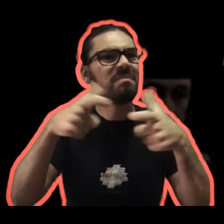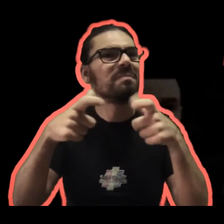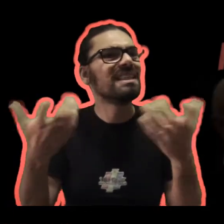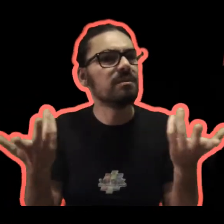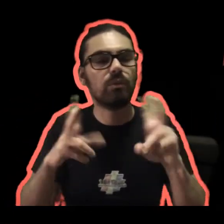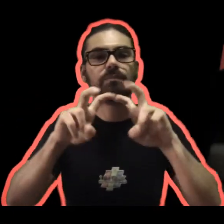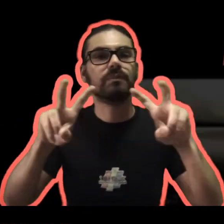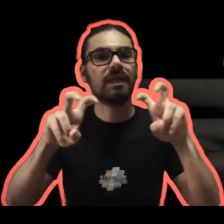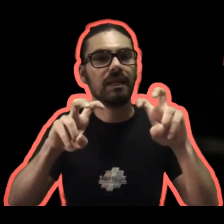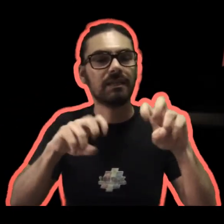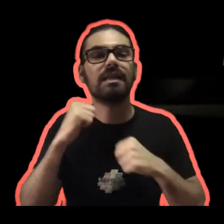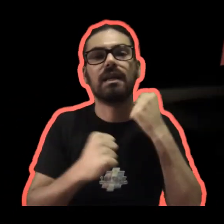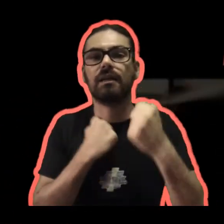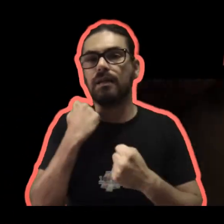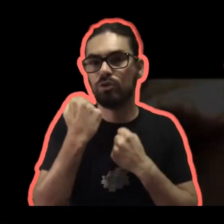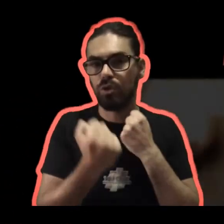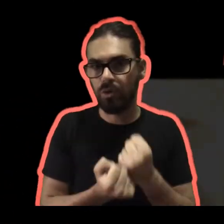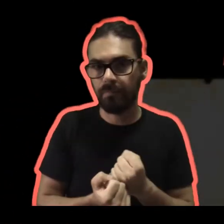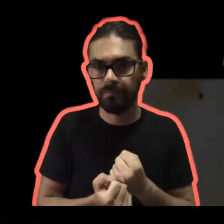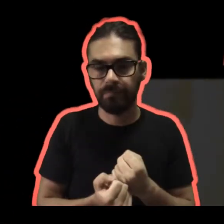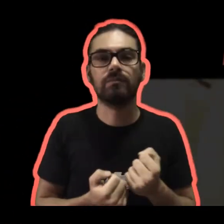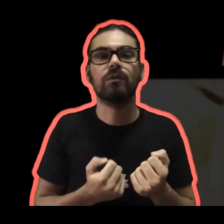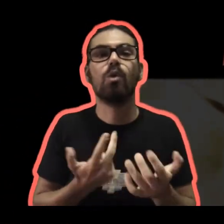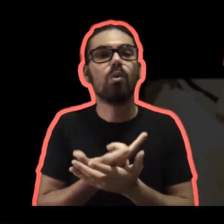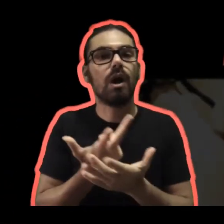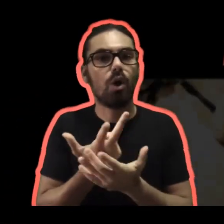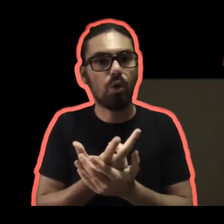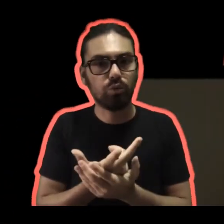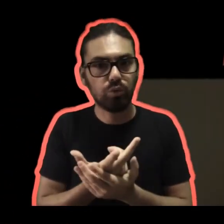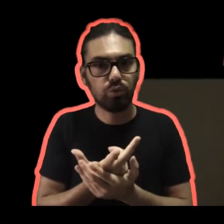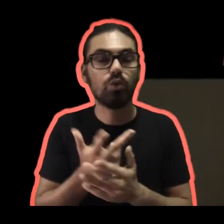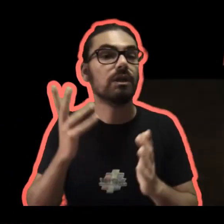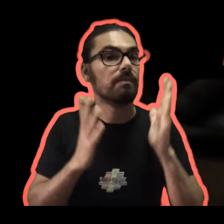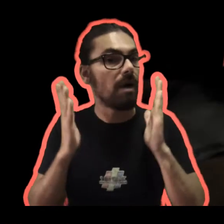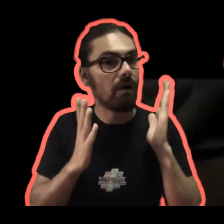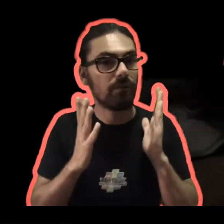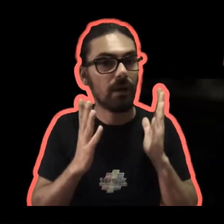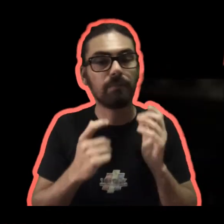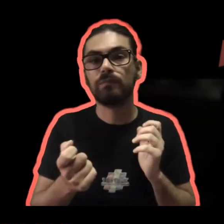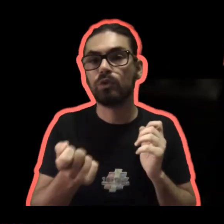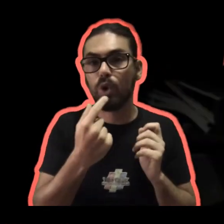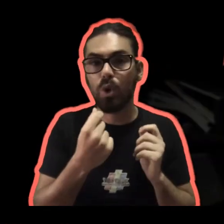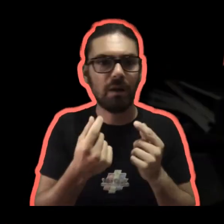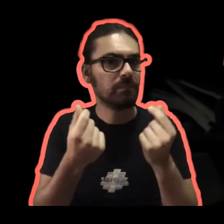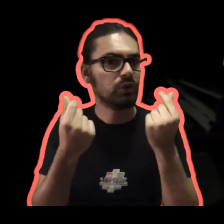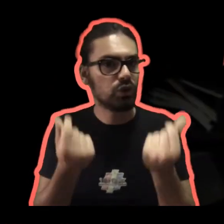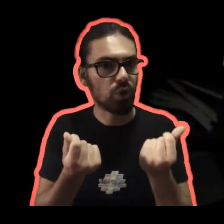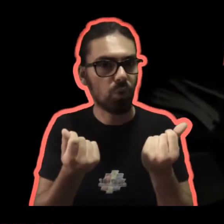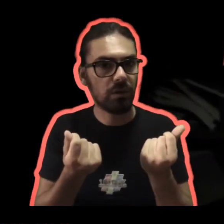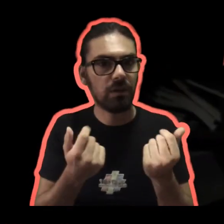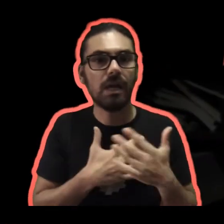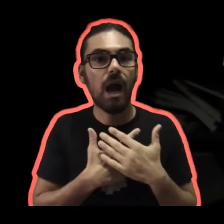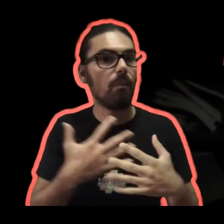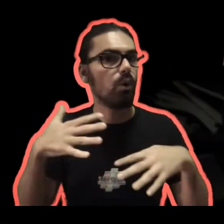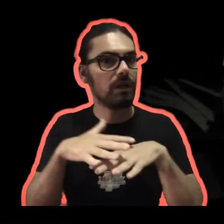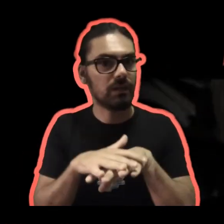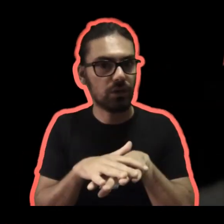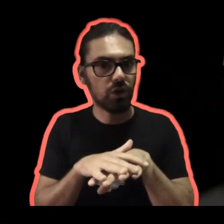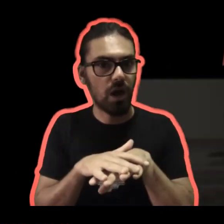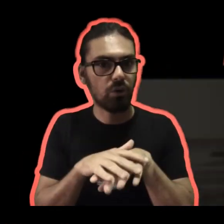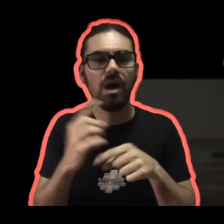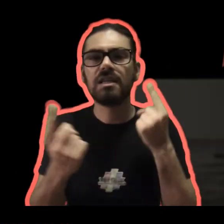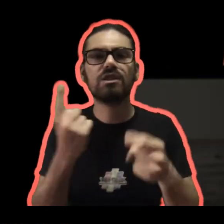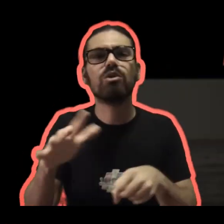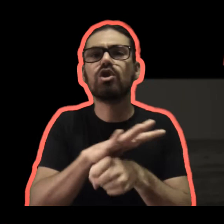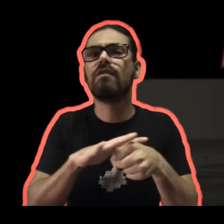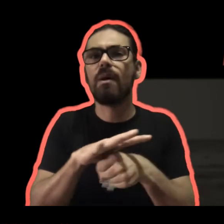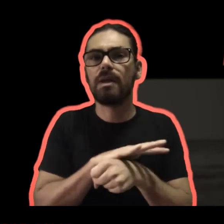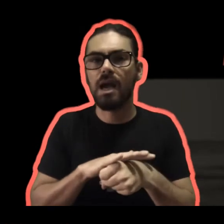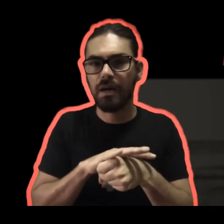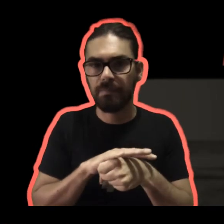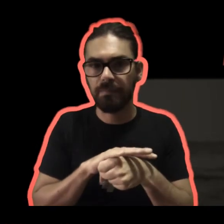The film is an action thriller, a tale of mafia, drugs, money, love twisted and family situations